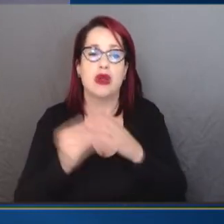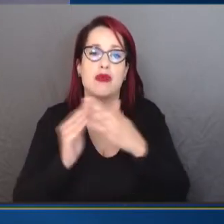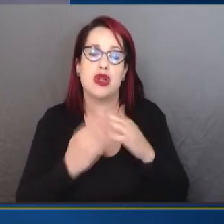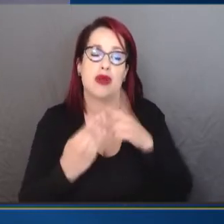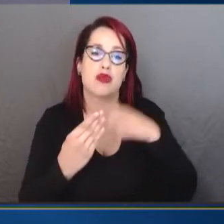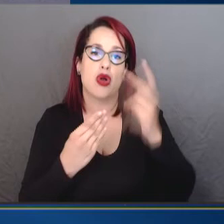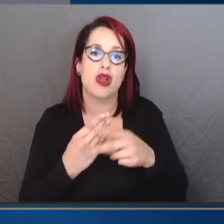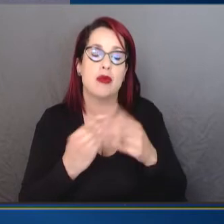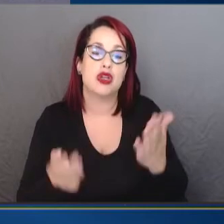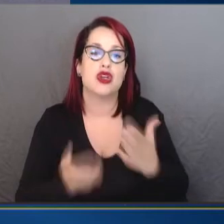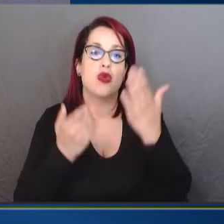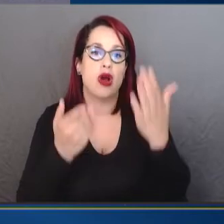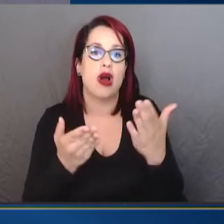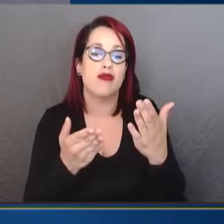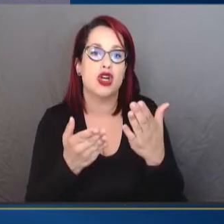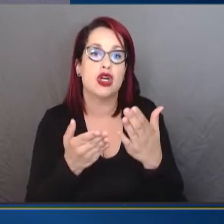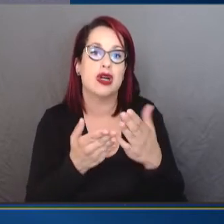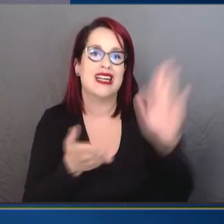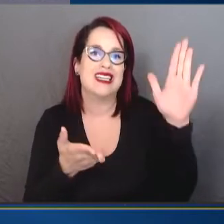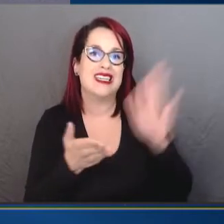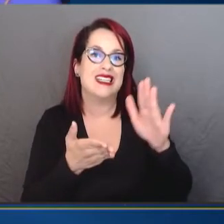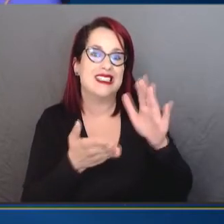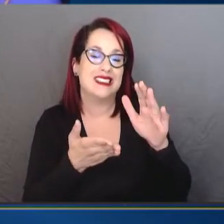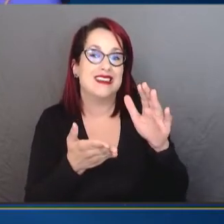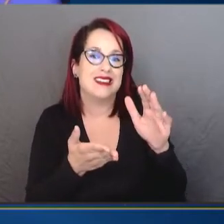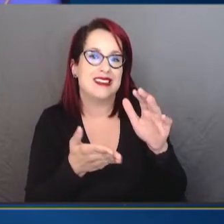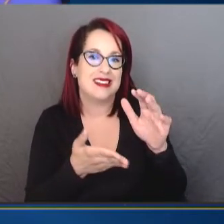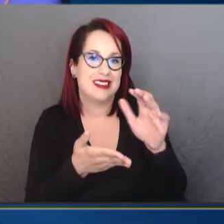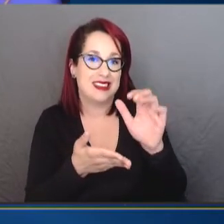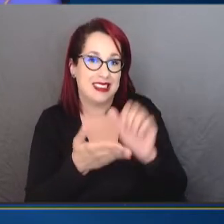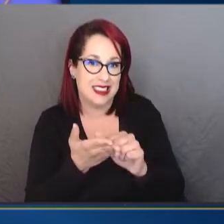or at least three free therapy counseling sessions on a yearly basis.